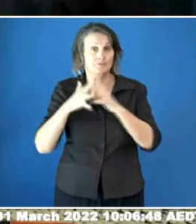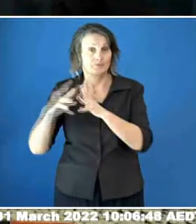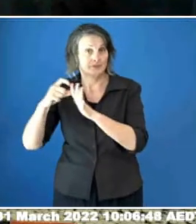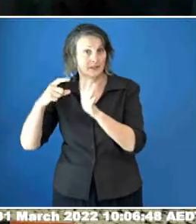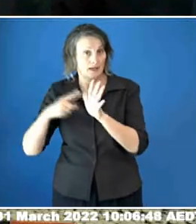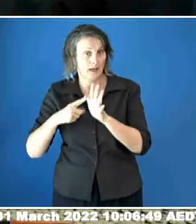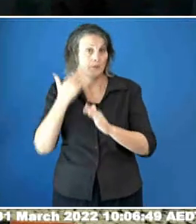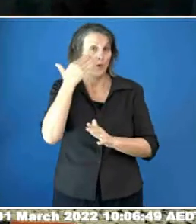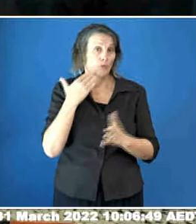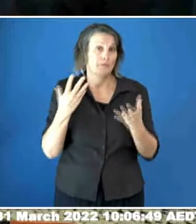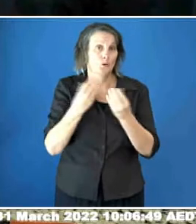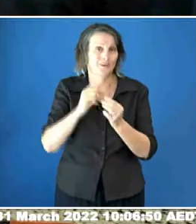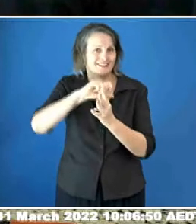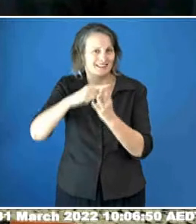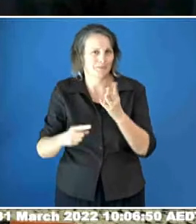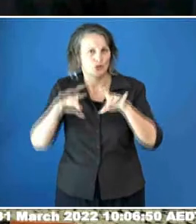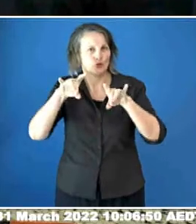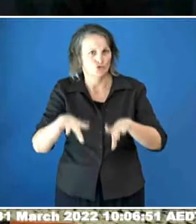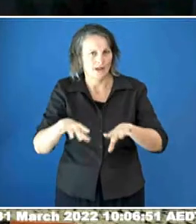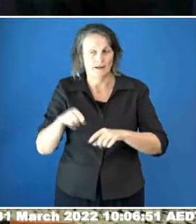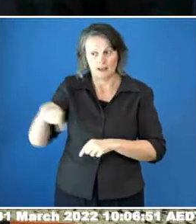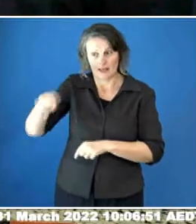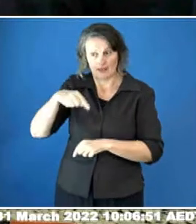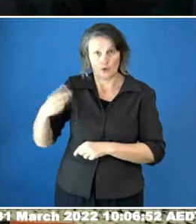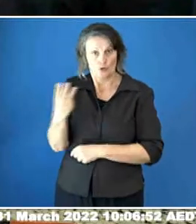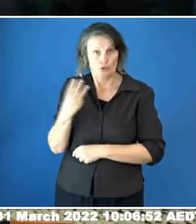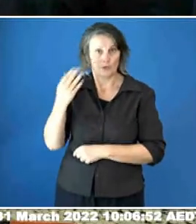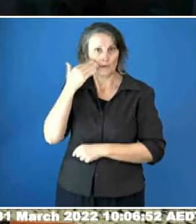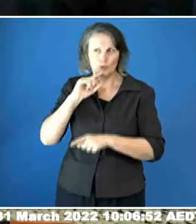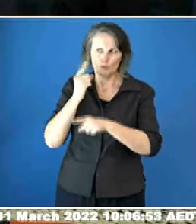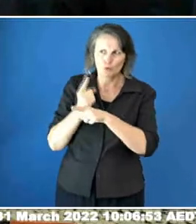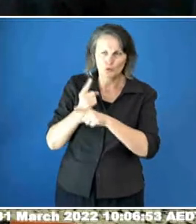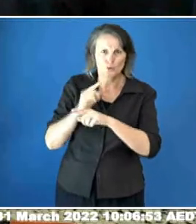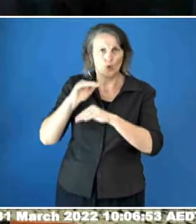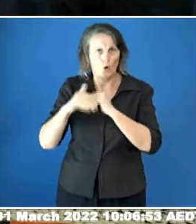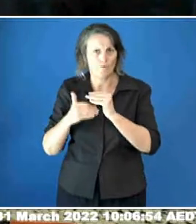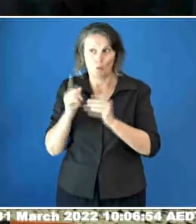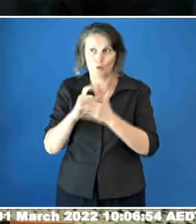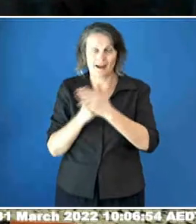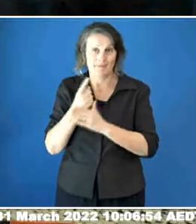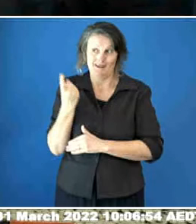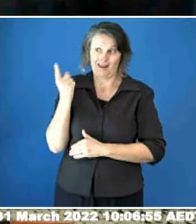together the themes that the Royal Commission has heard in our hearing in October, and also during the course of this week.